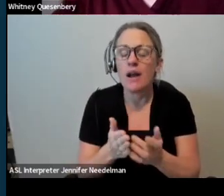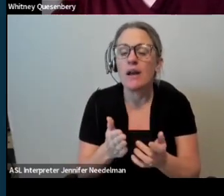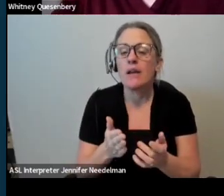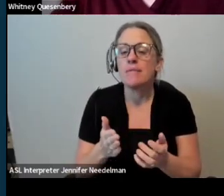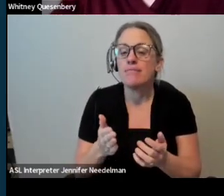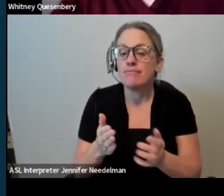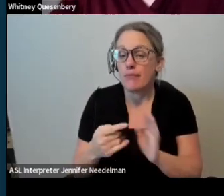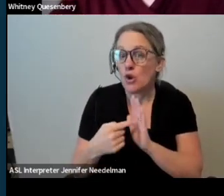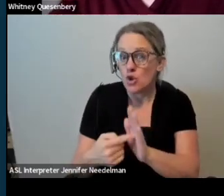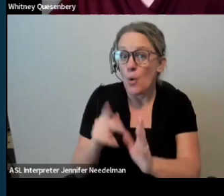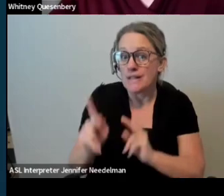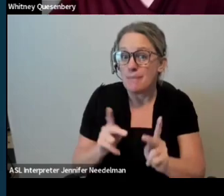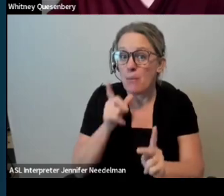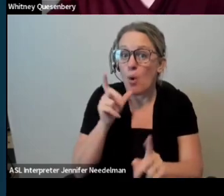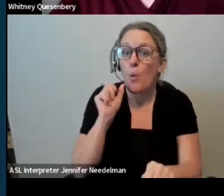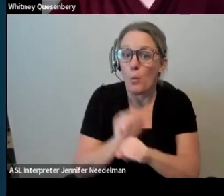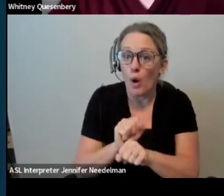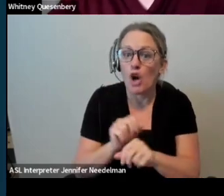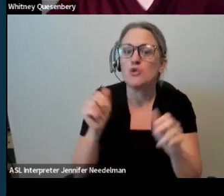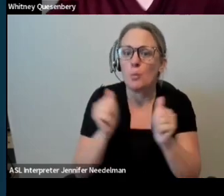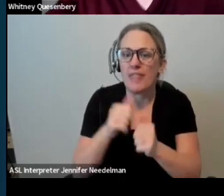or worked with people with each of the disabilities.